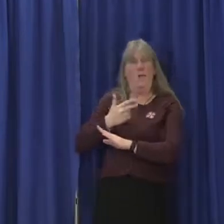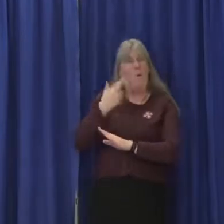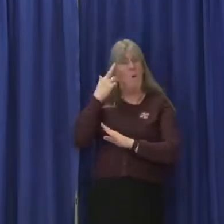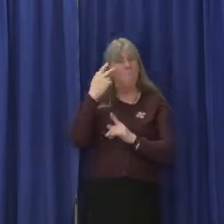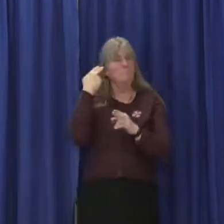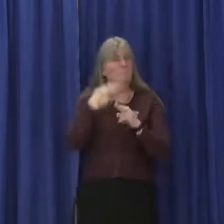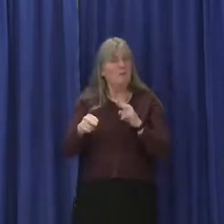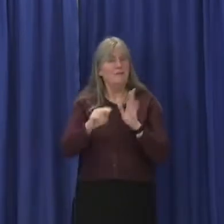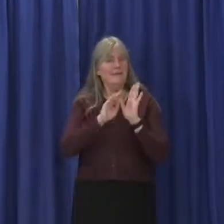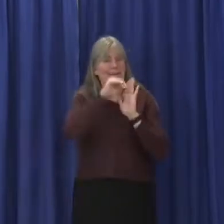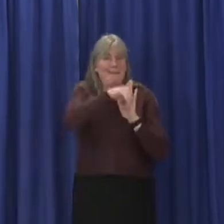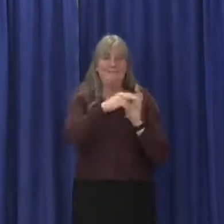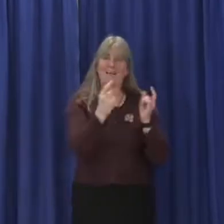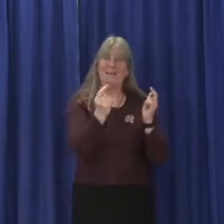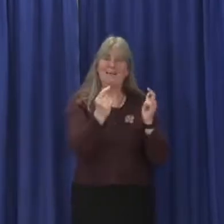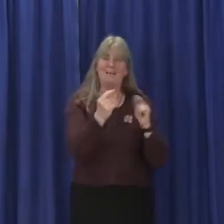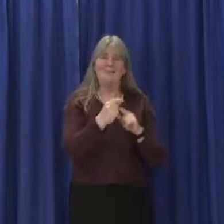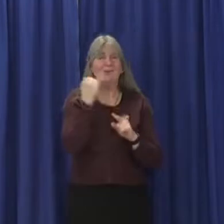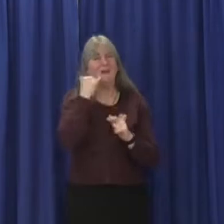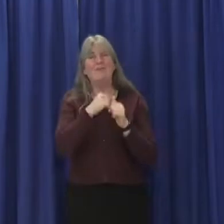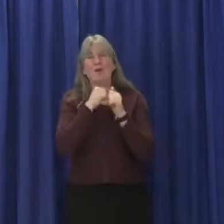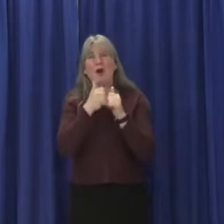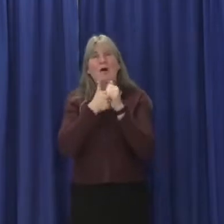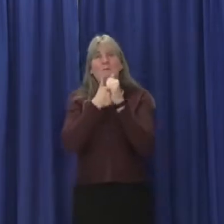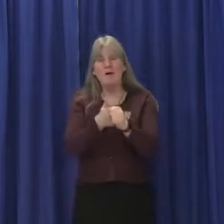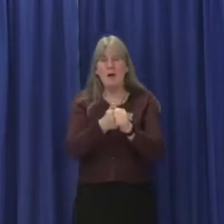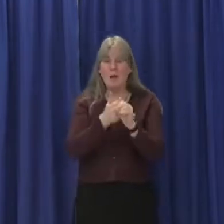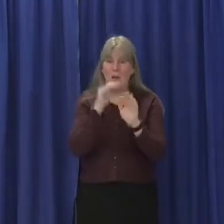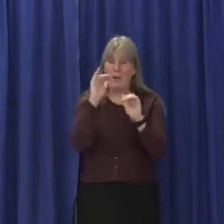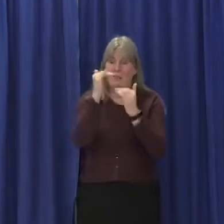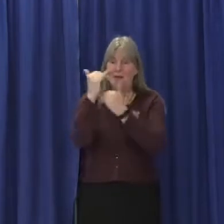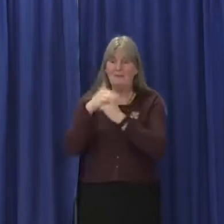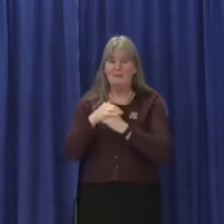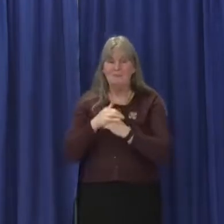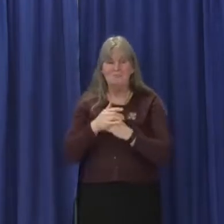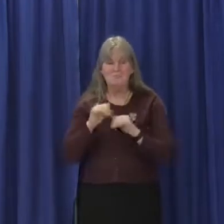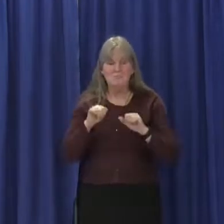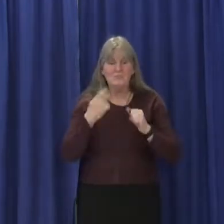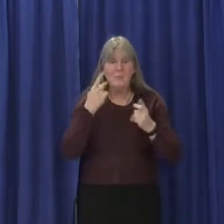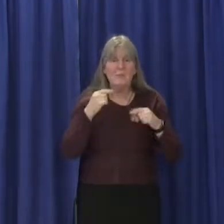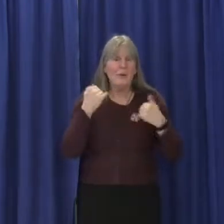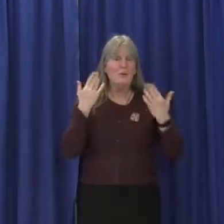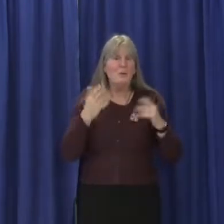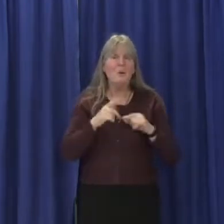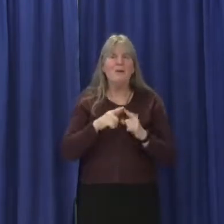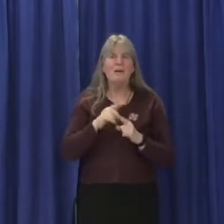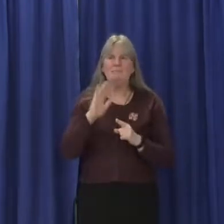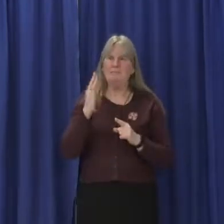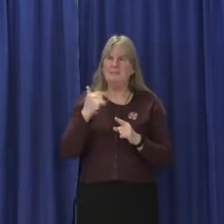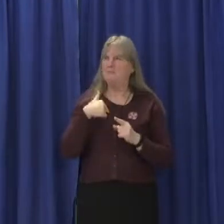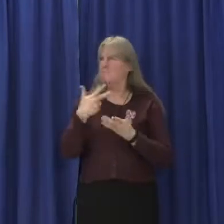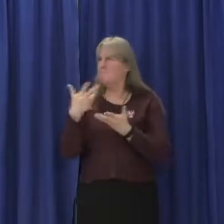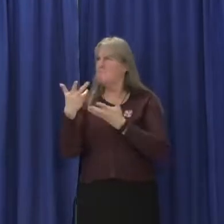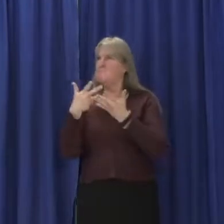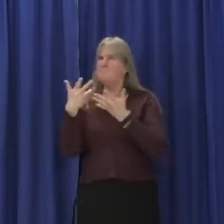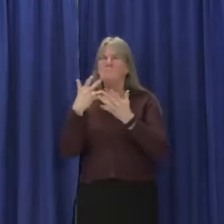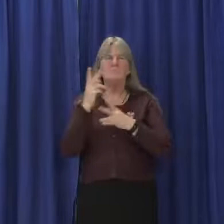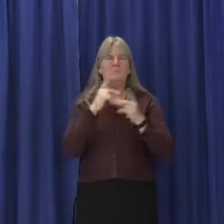If-- If folks aren't going to do these things, well, then we'll see what happens, right? But I-- from the conversations I've been having, with a lot of